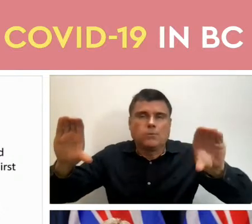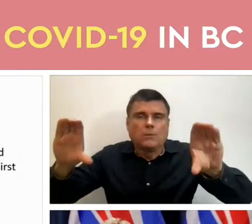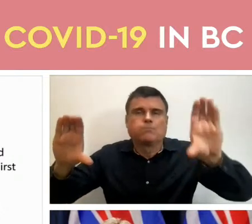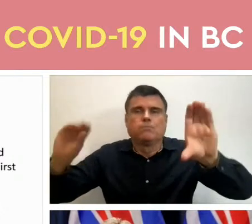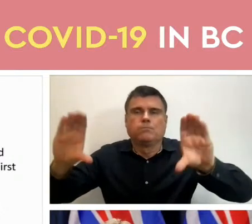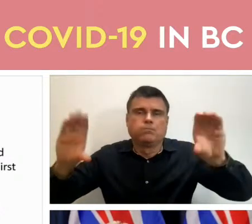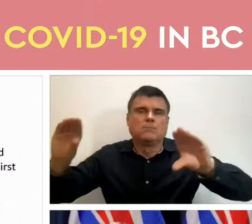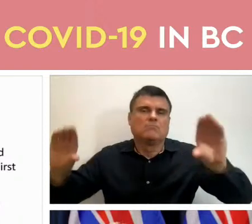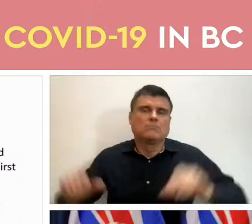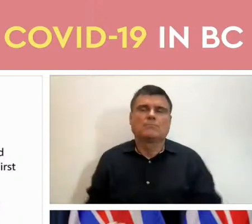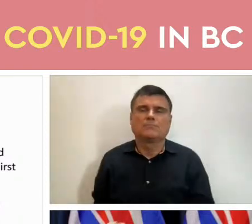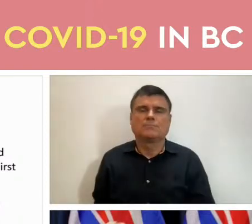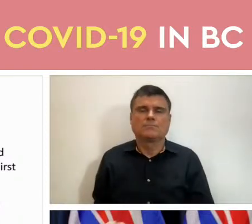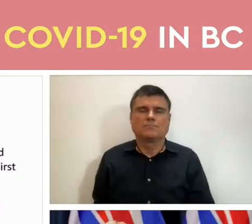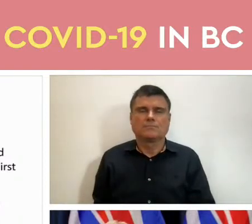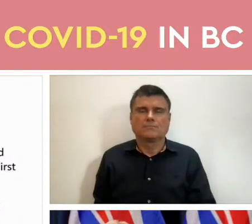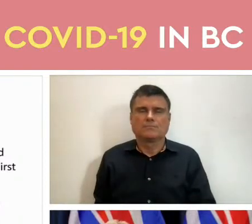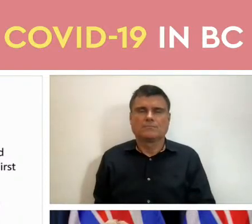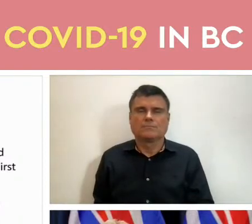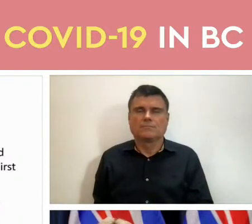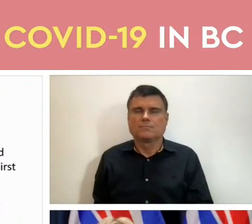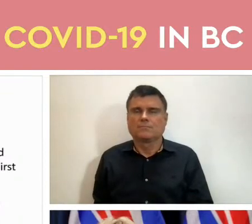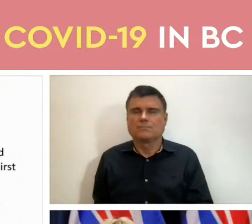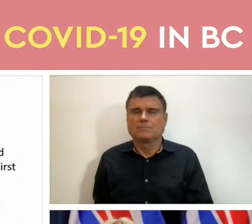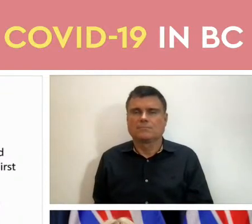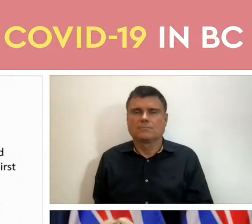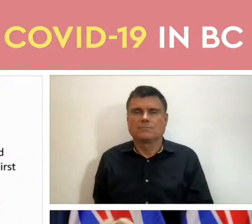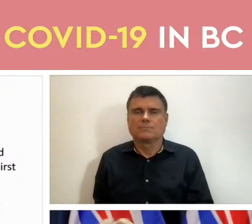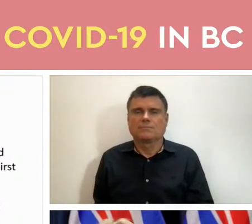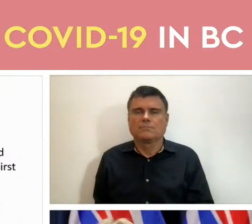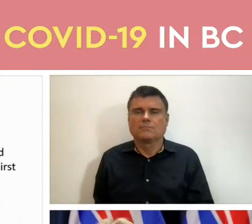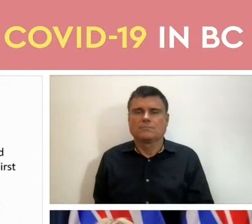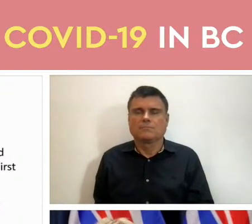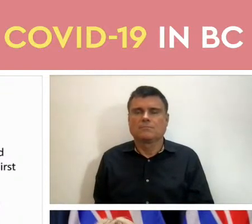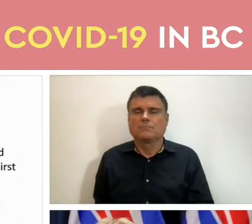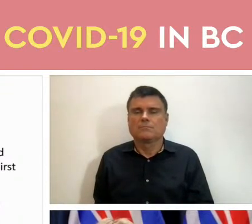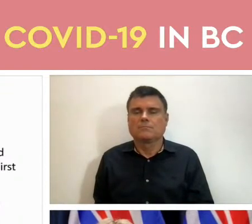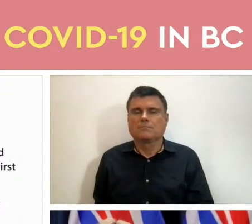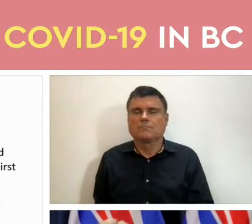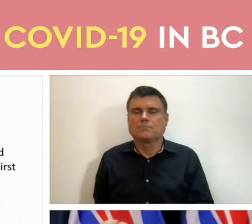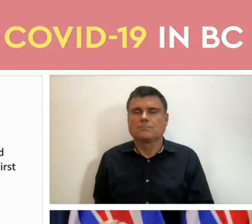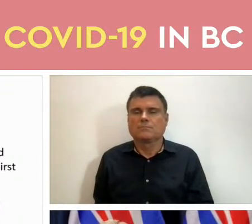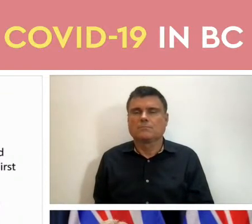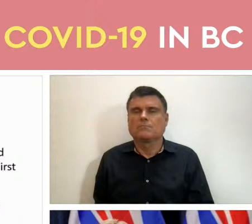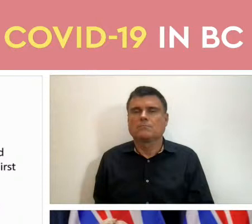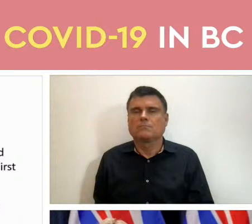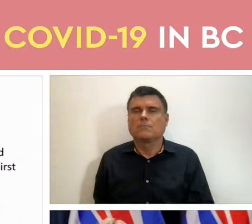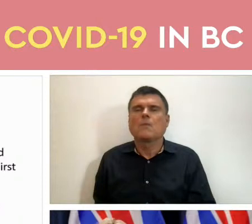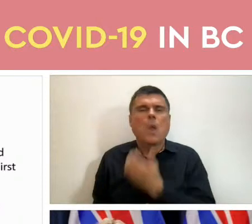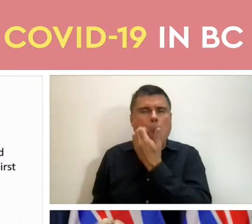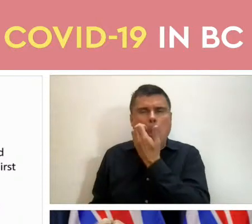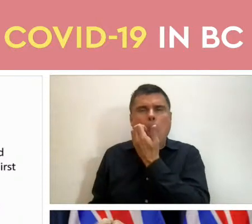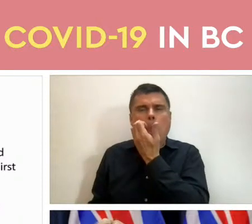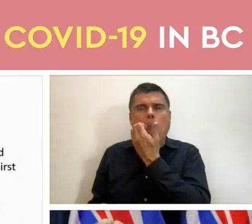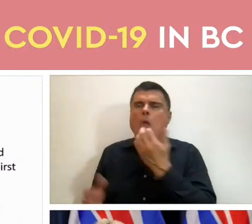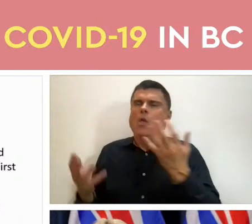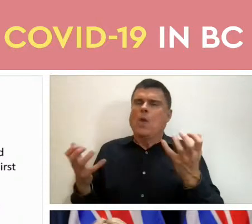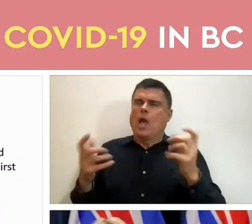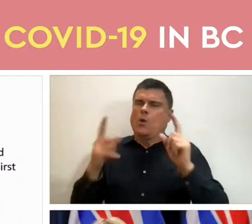for people who have symptoms and